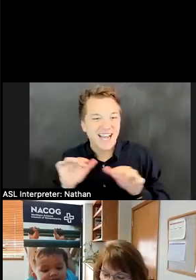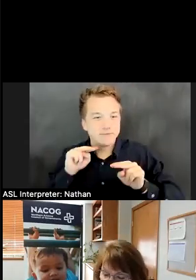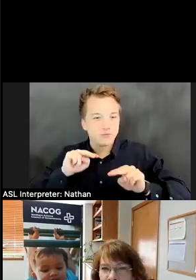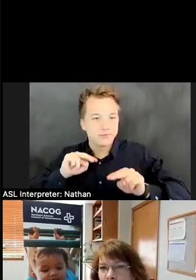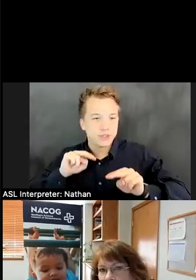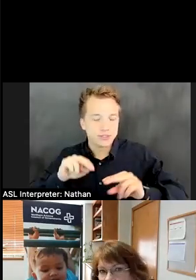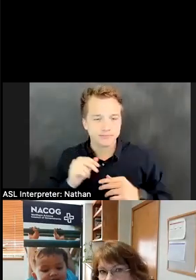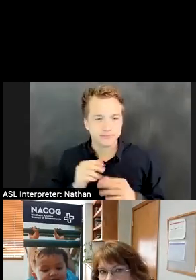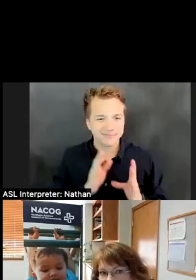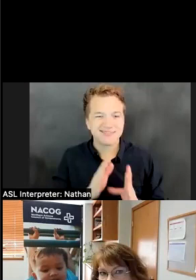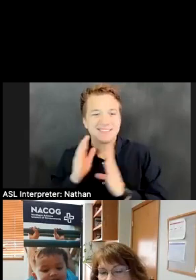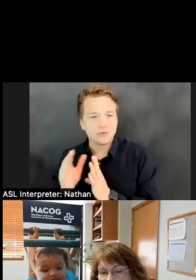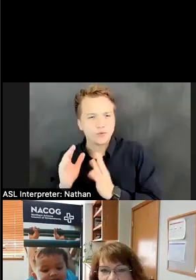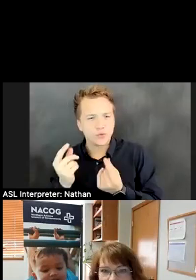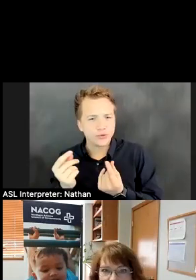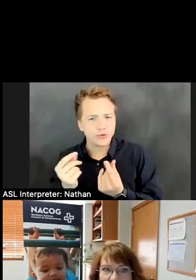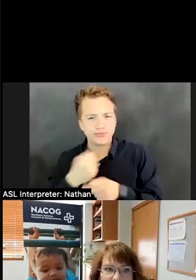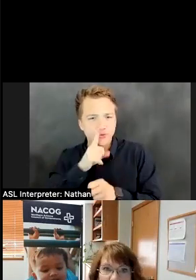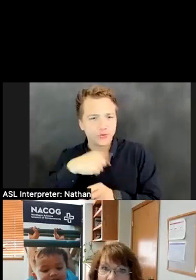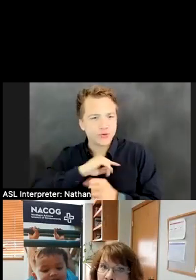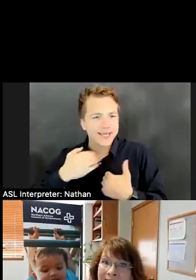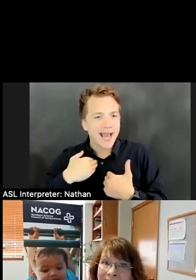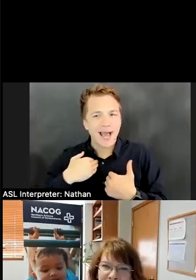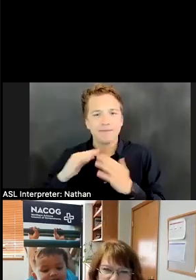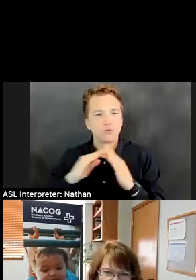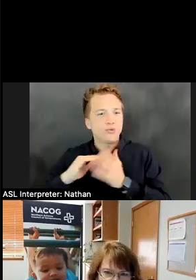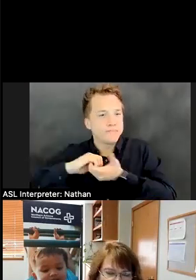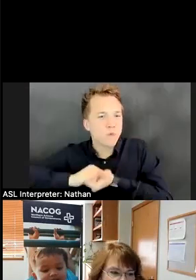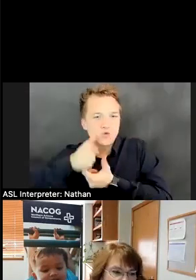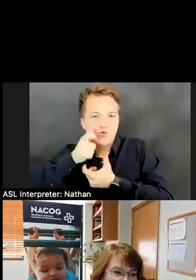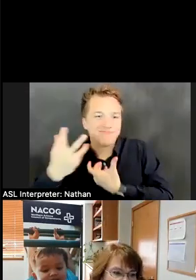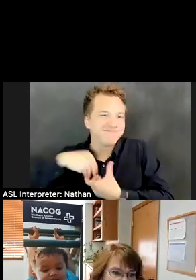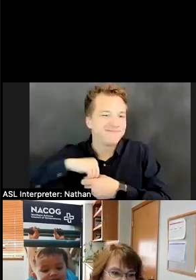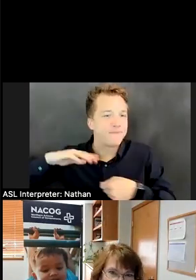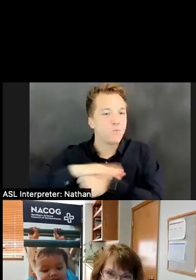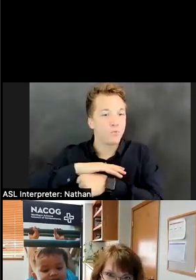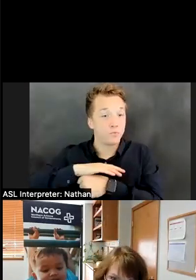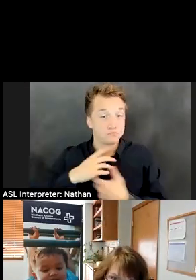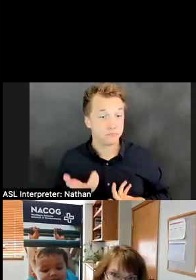What are we going to do to ensure we have community partners engaged fully?